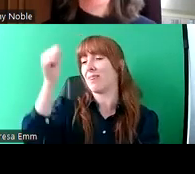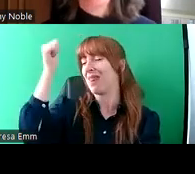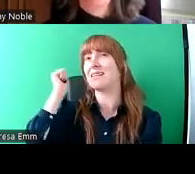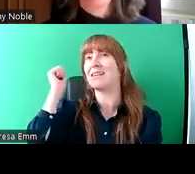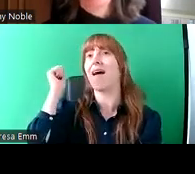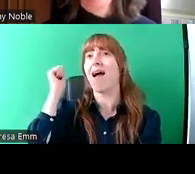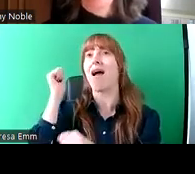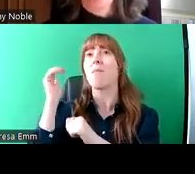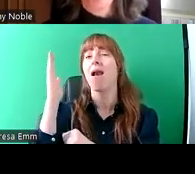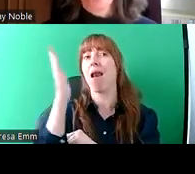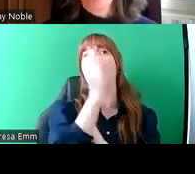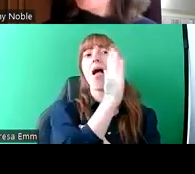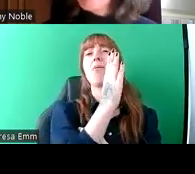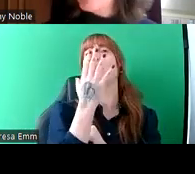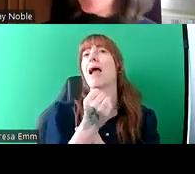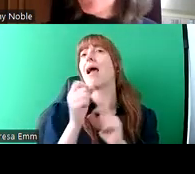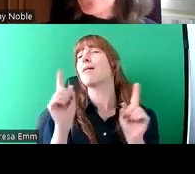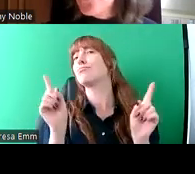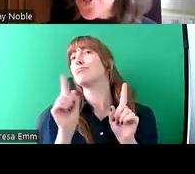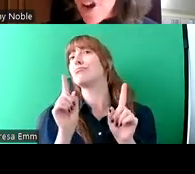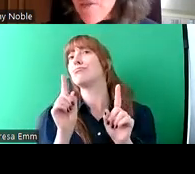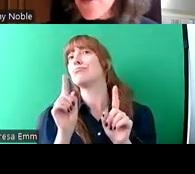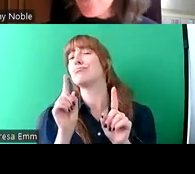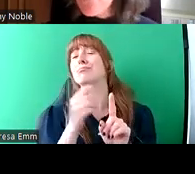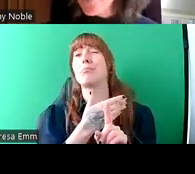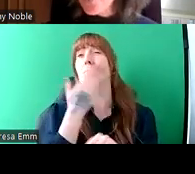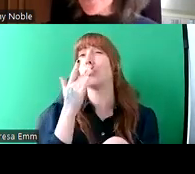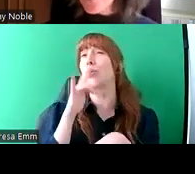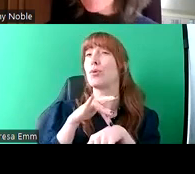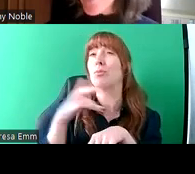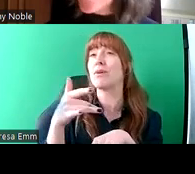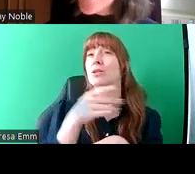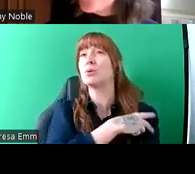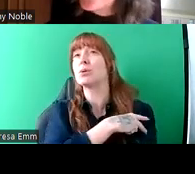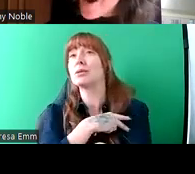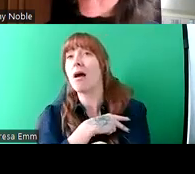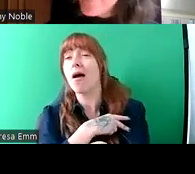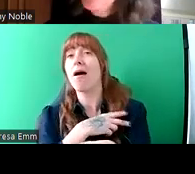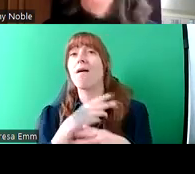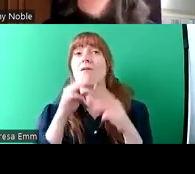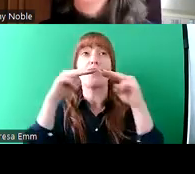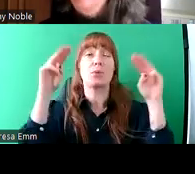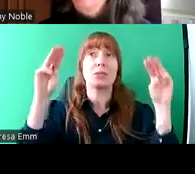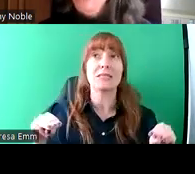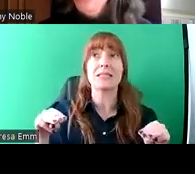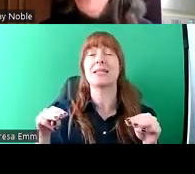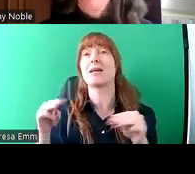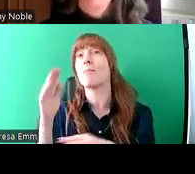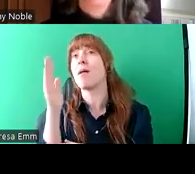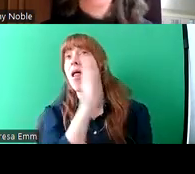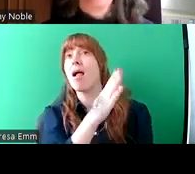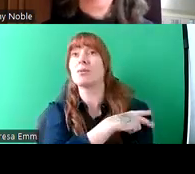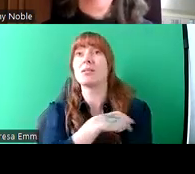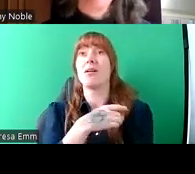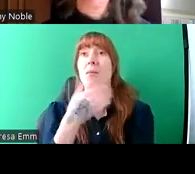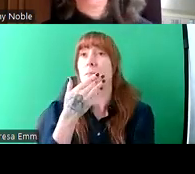had no professional staff, certainly no museum and archive staff, I think it says a lot about the way